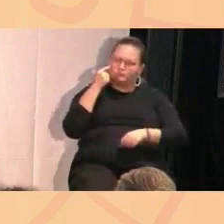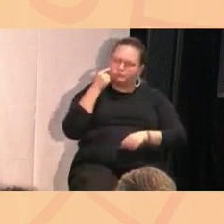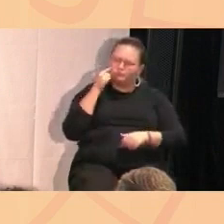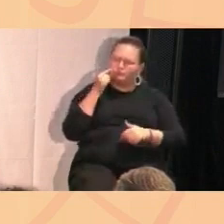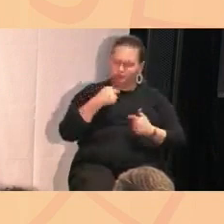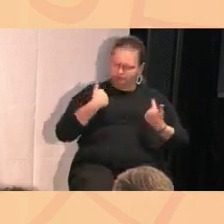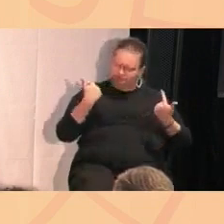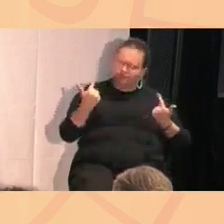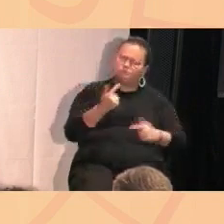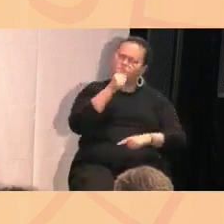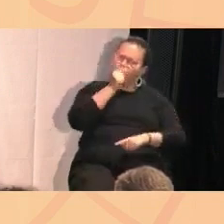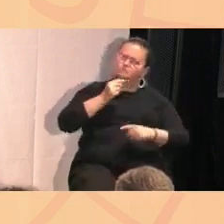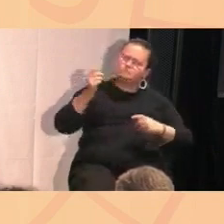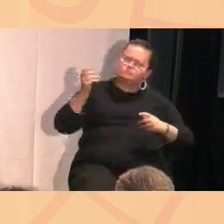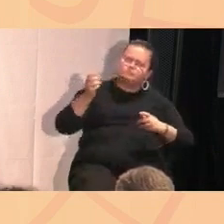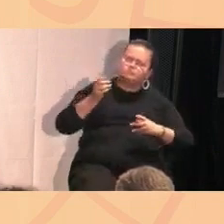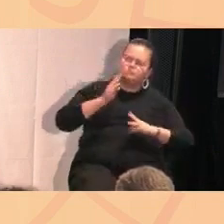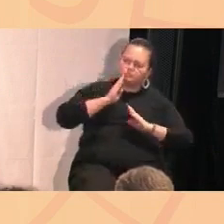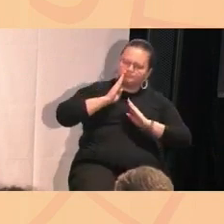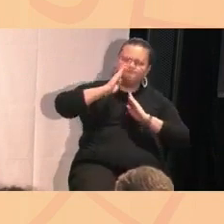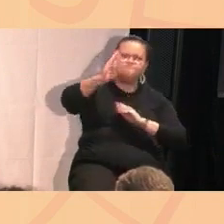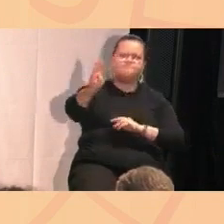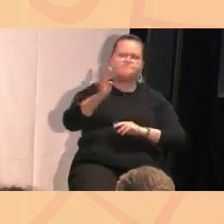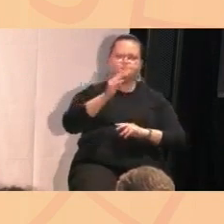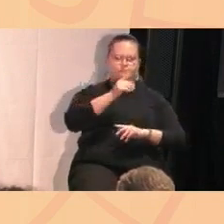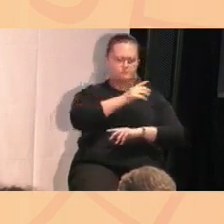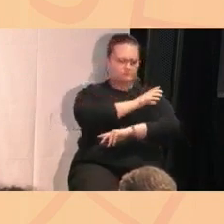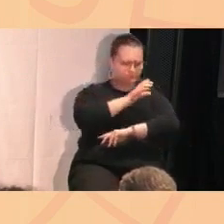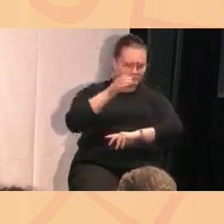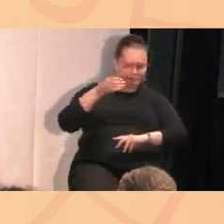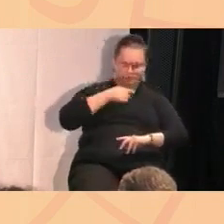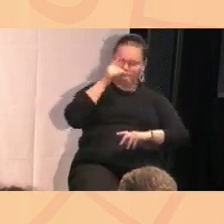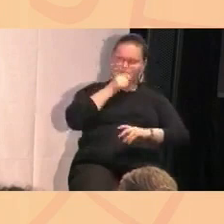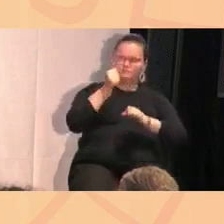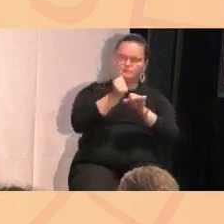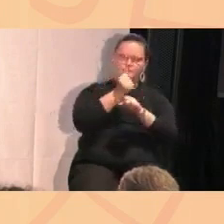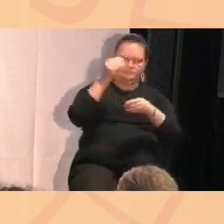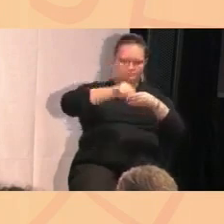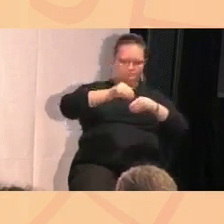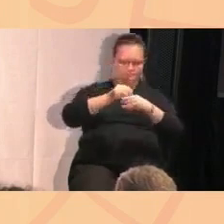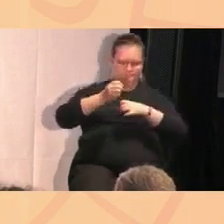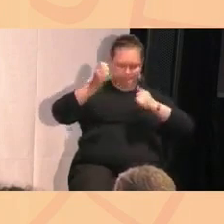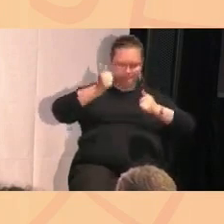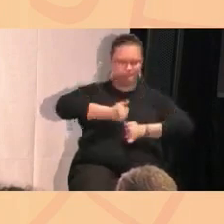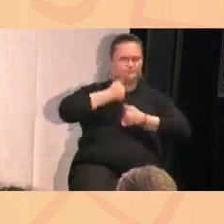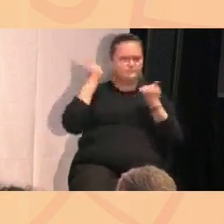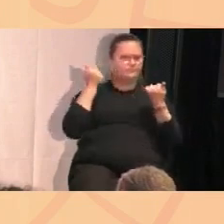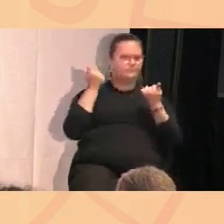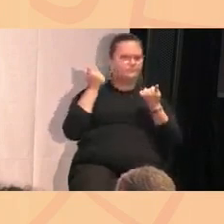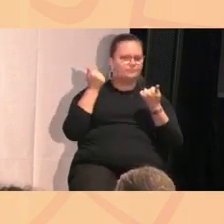And I think it's also given a lot of Aboriginal people power thinking they, well,